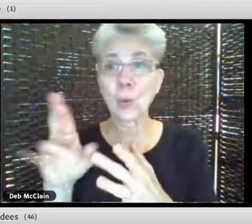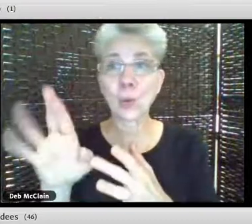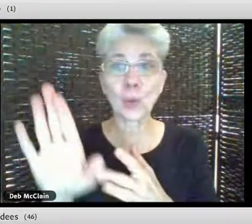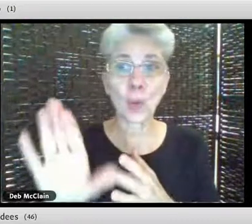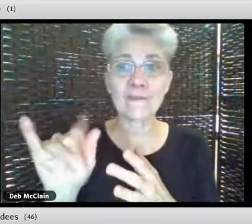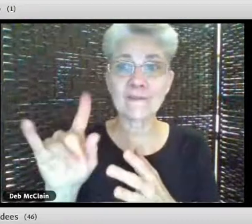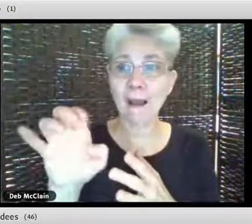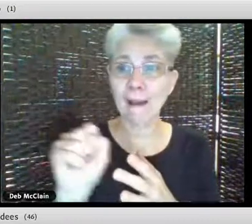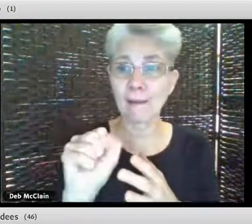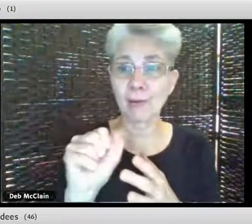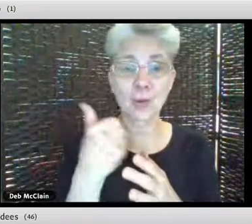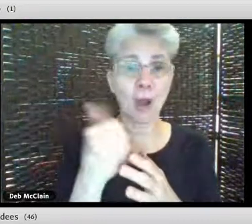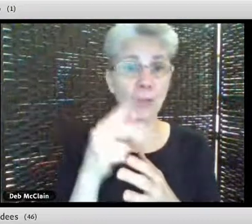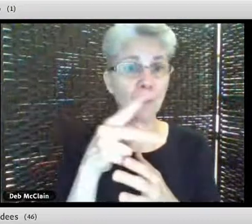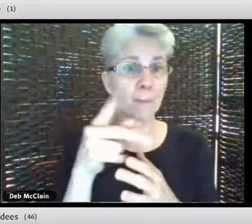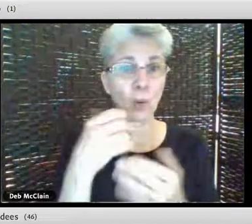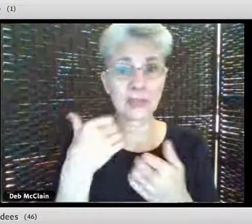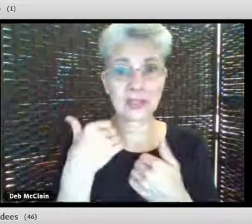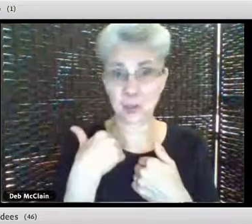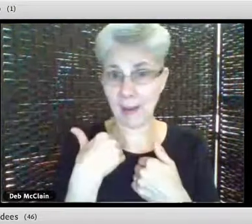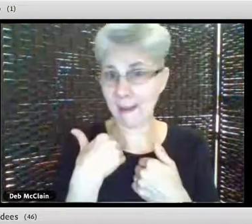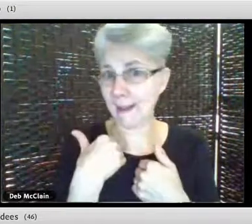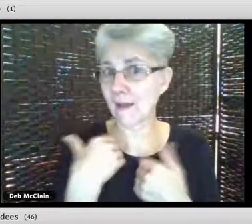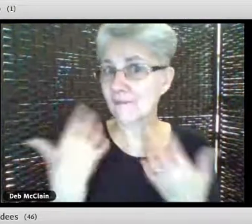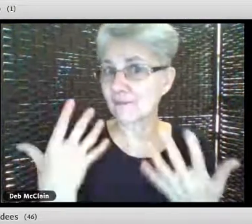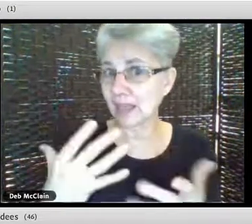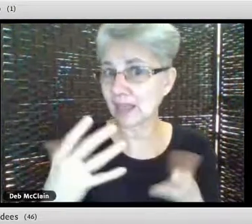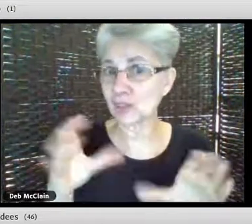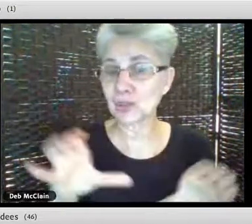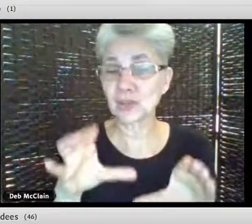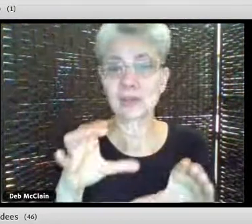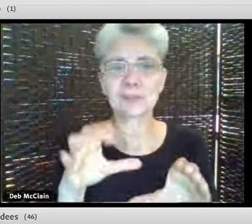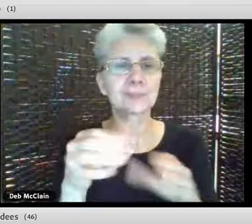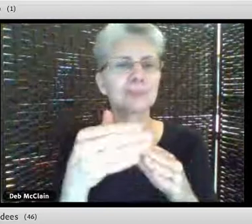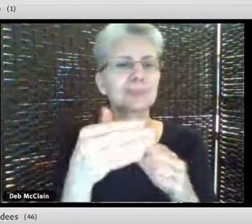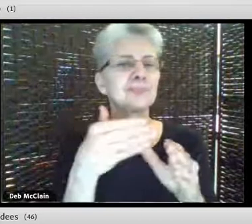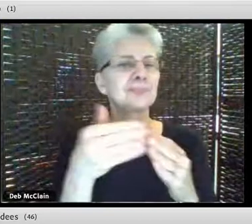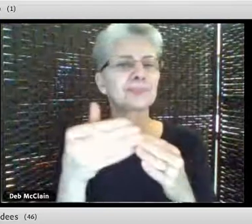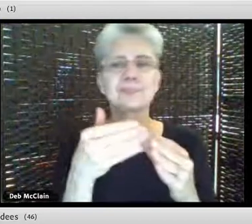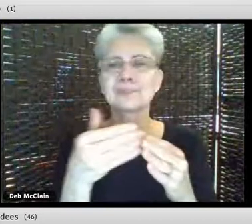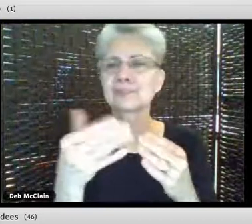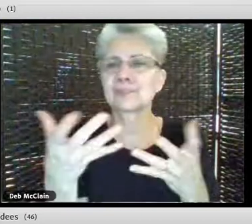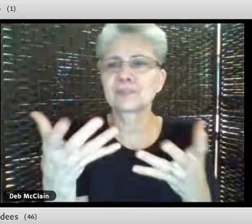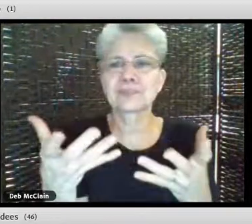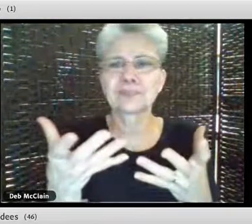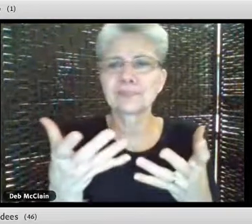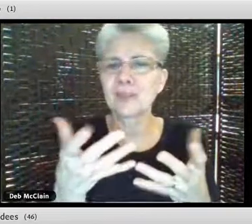You can choose an image, again, from the Internet, from your files, from another PowerPoint you have.